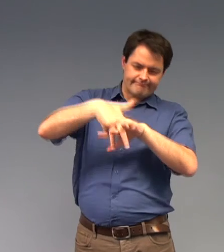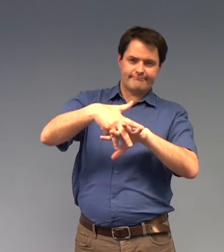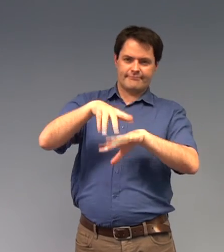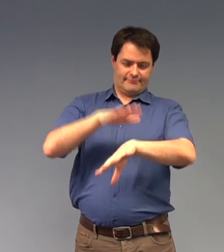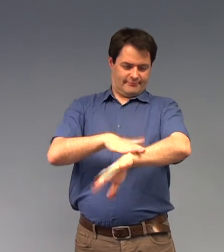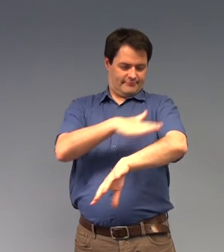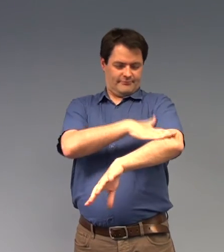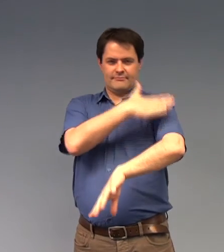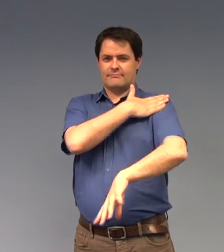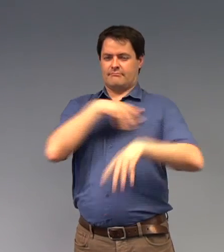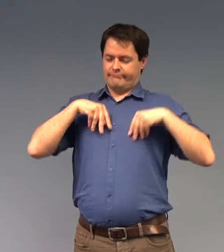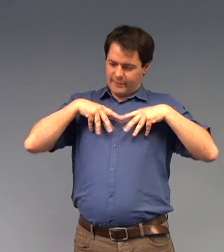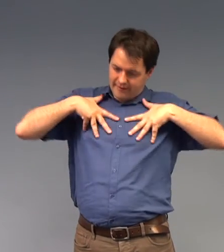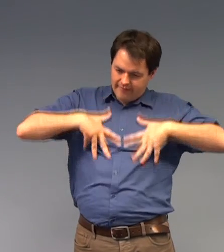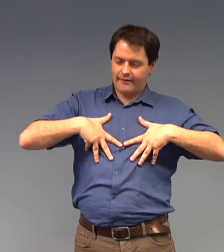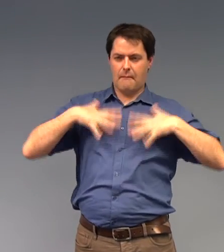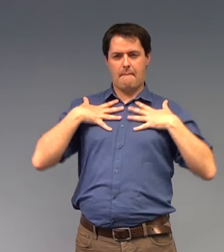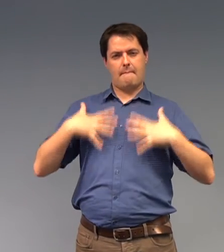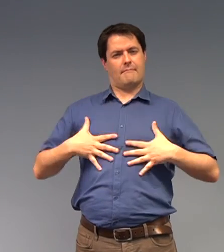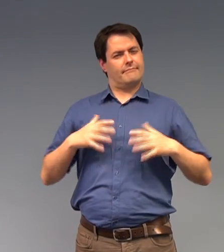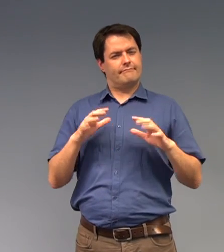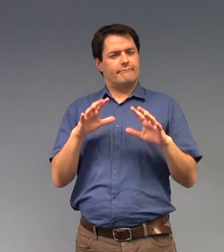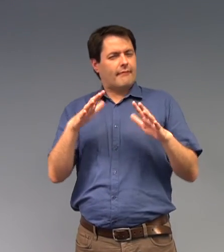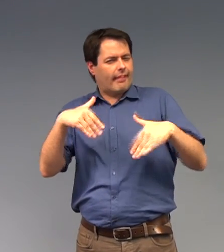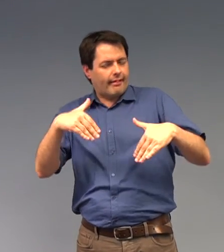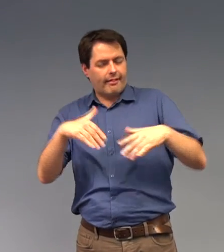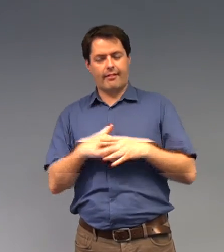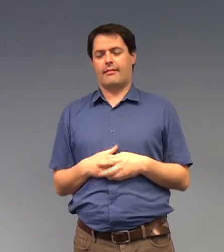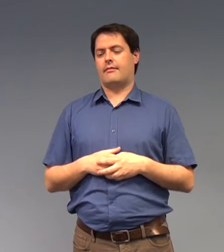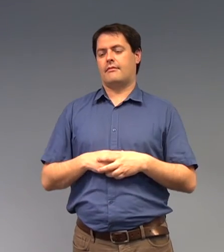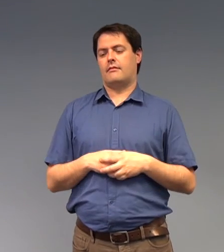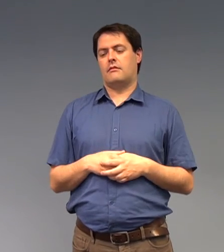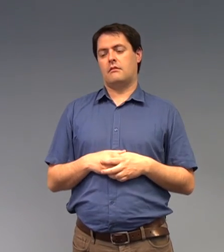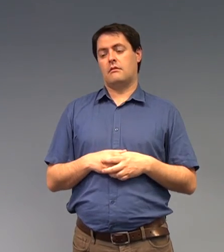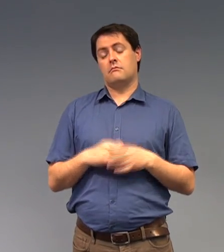They didn't manually articulate the target language.